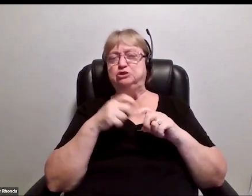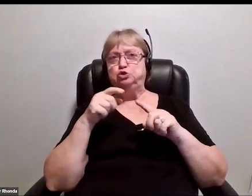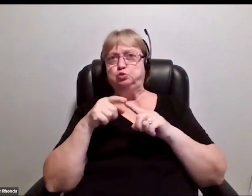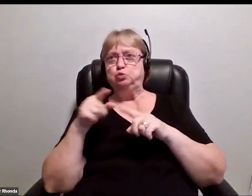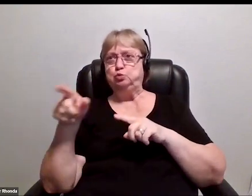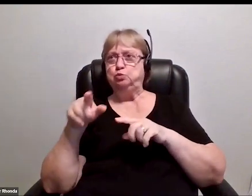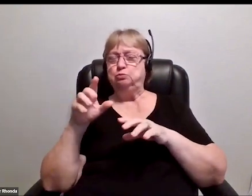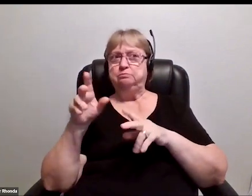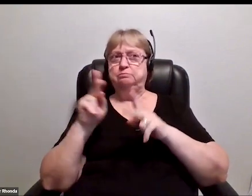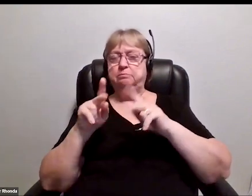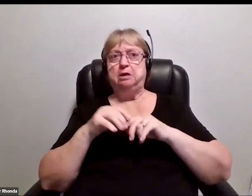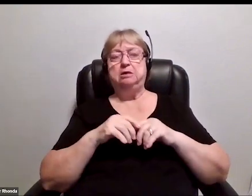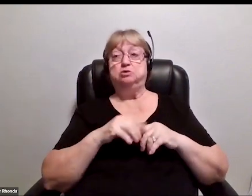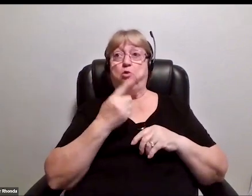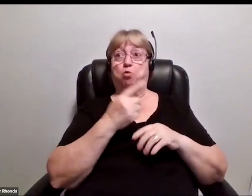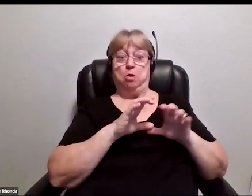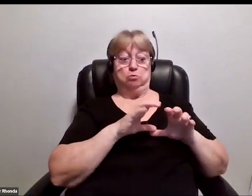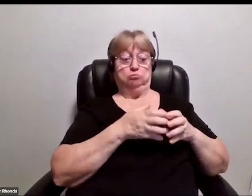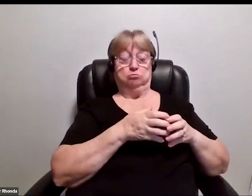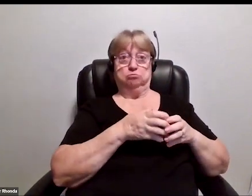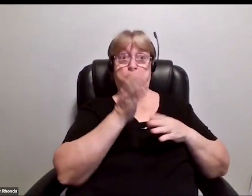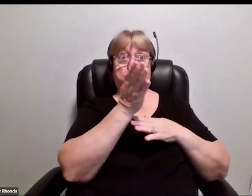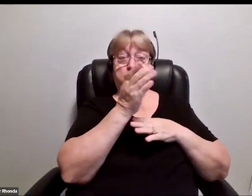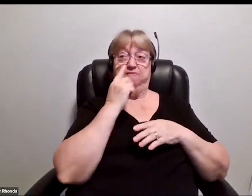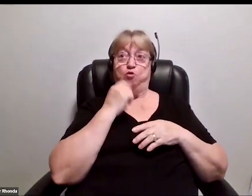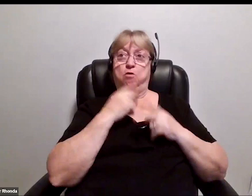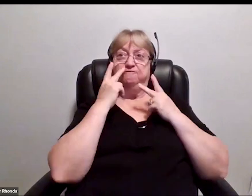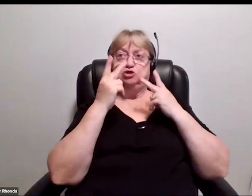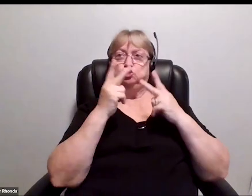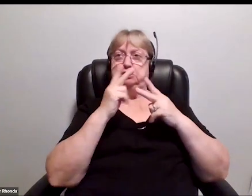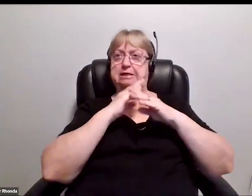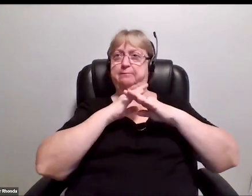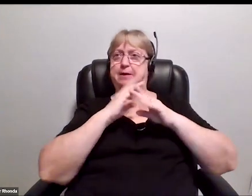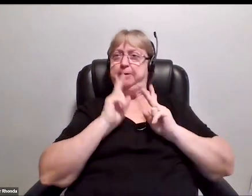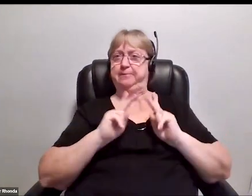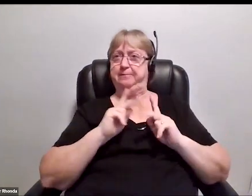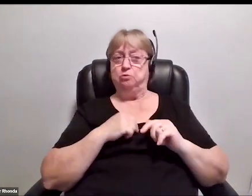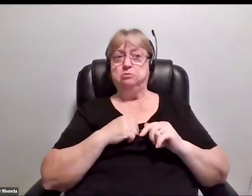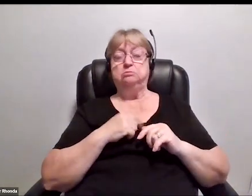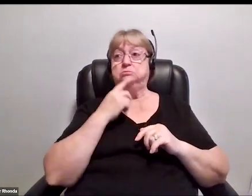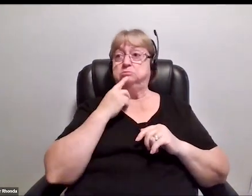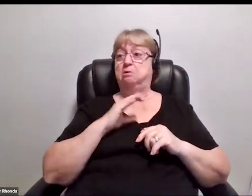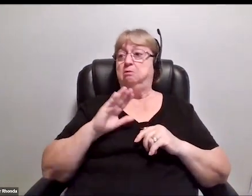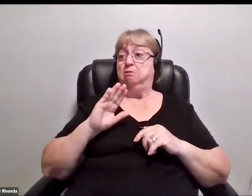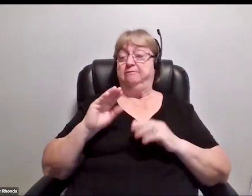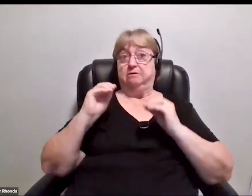for visually impaired people. They said that their teachers and assistants had some severe issues